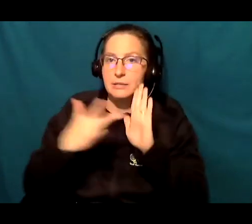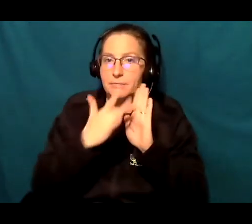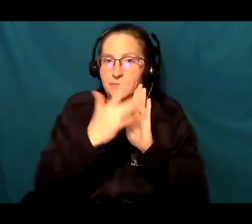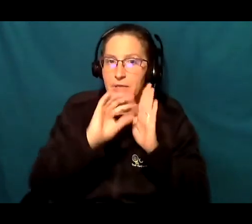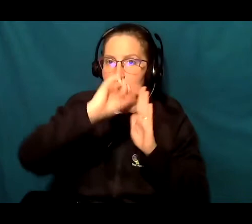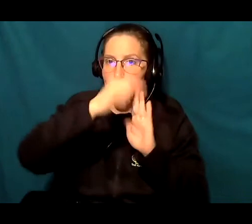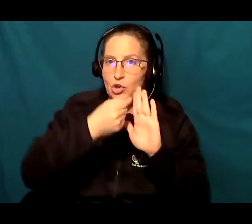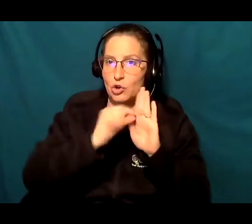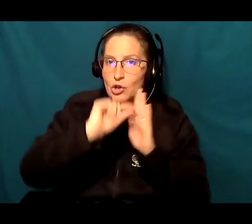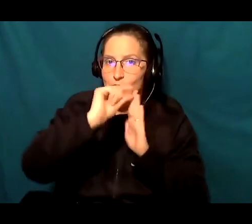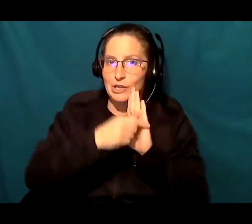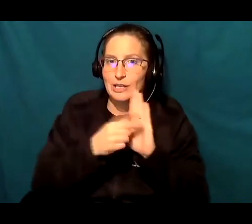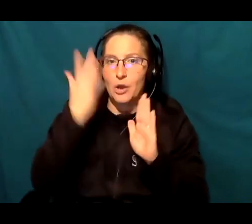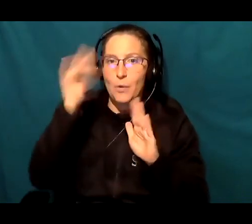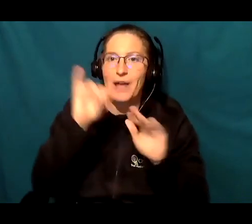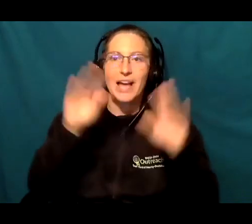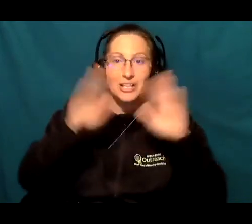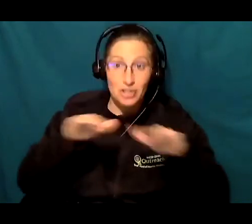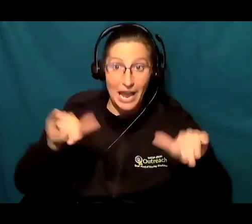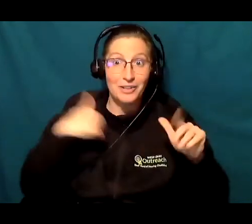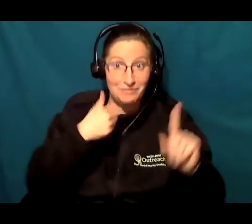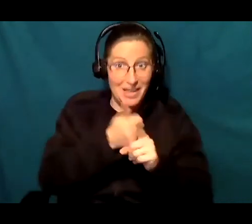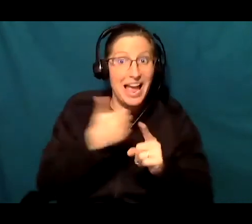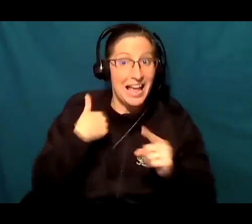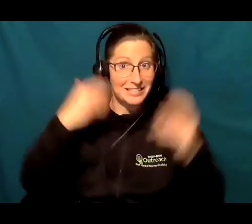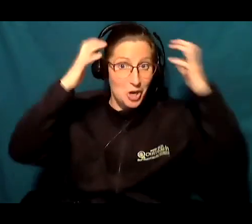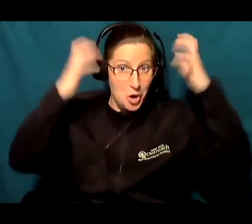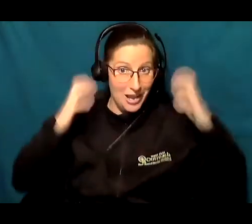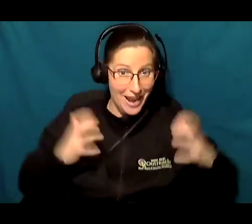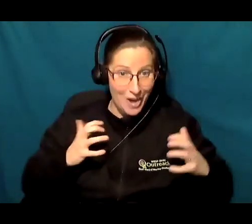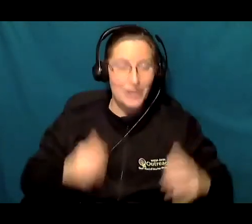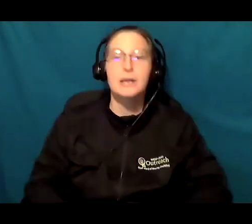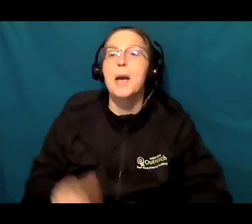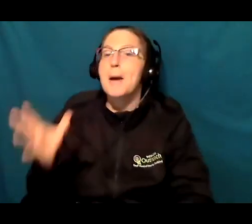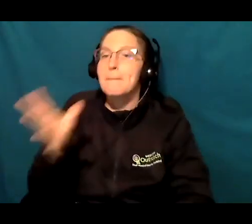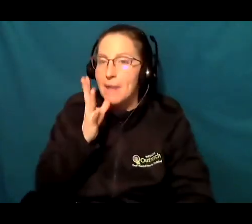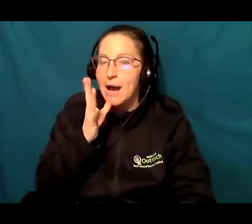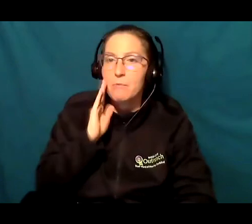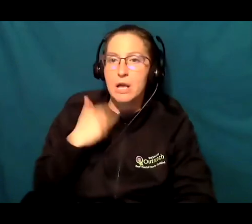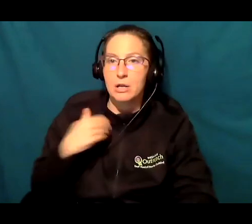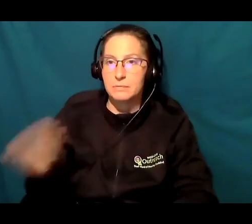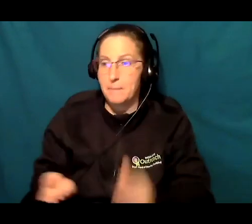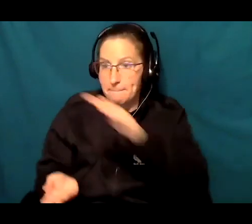because the child has curly hair, and his mom immediately puts it in her hand in his hand